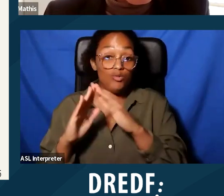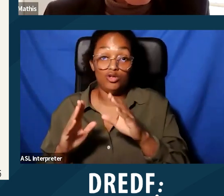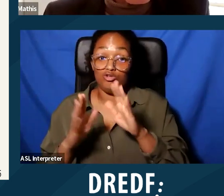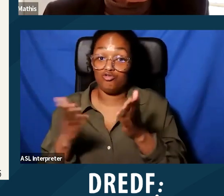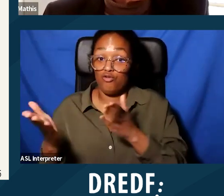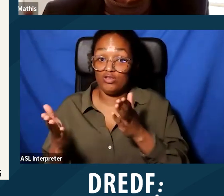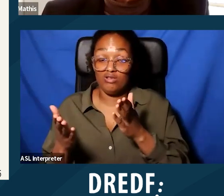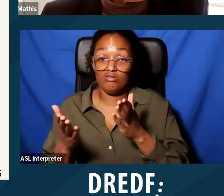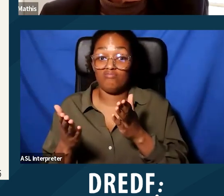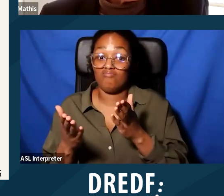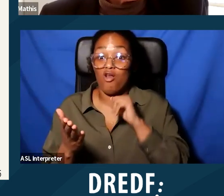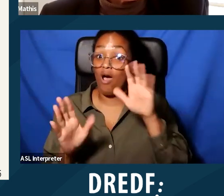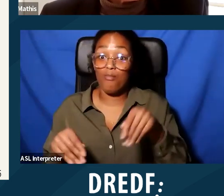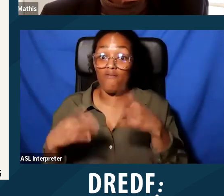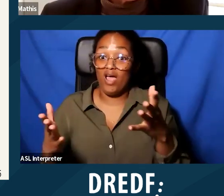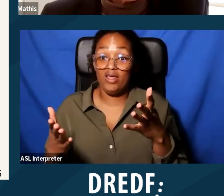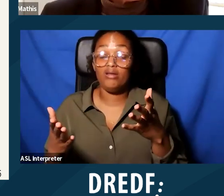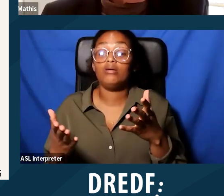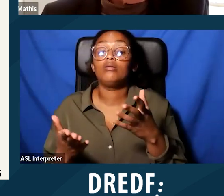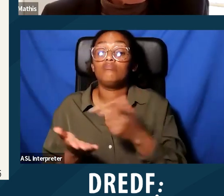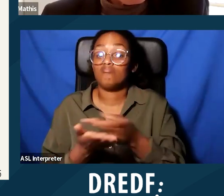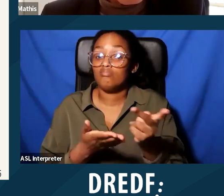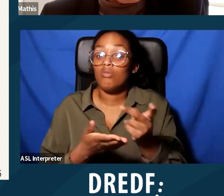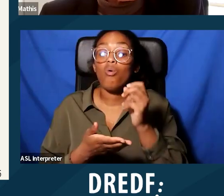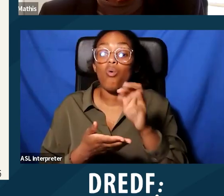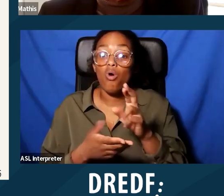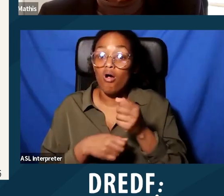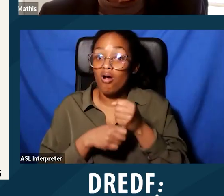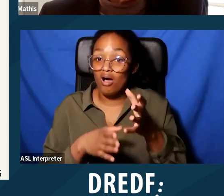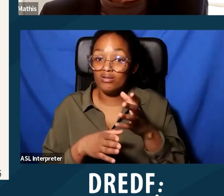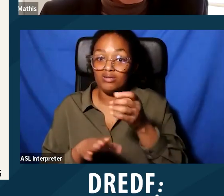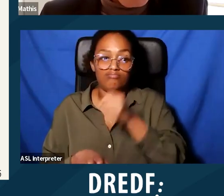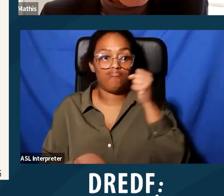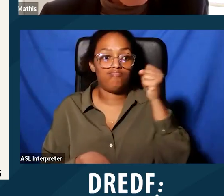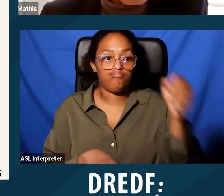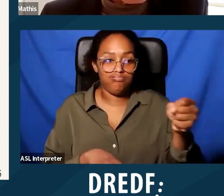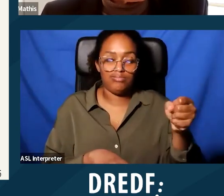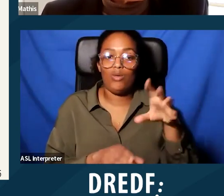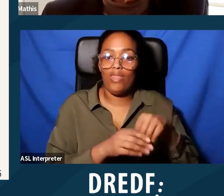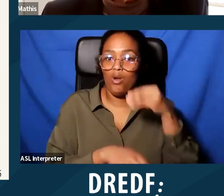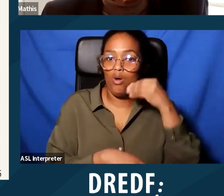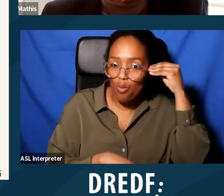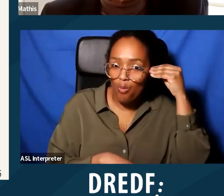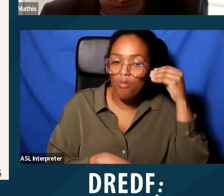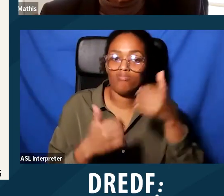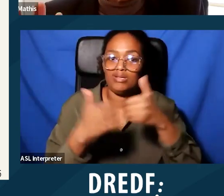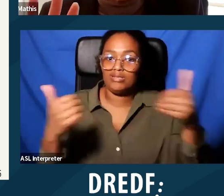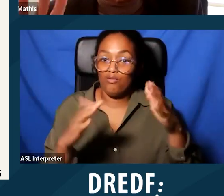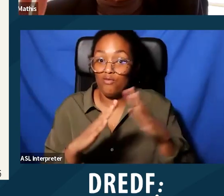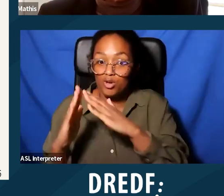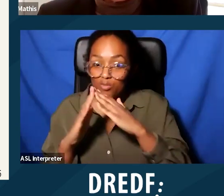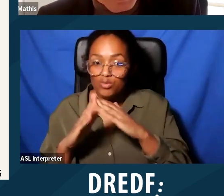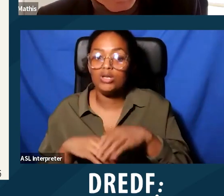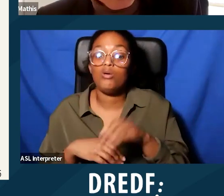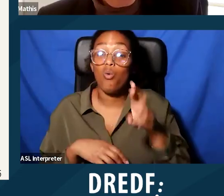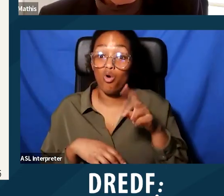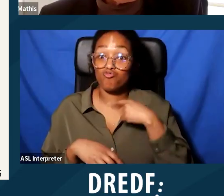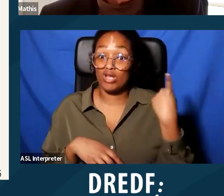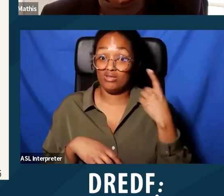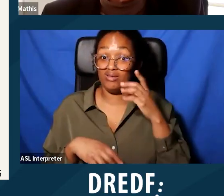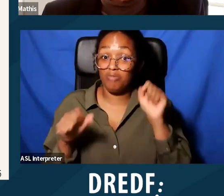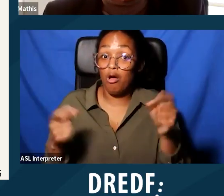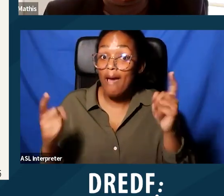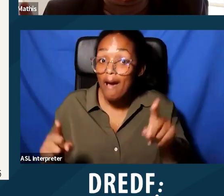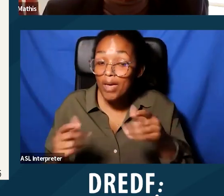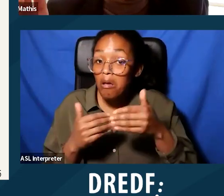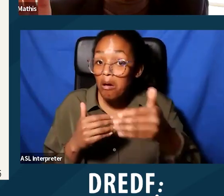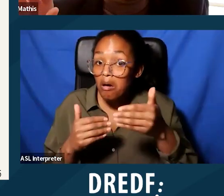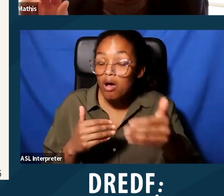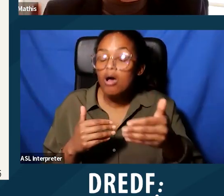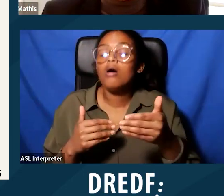clarified already clarified community services that caused a risk of institutionalization and